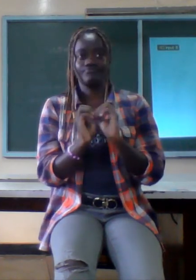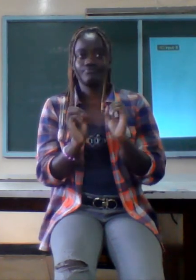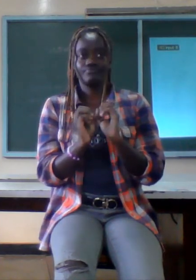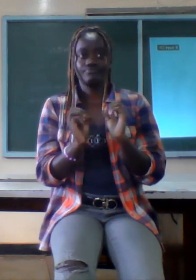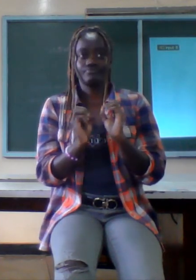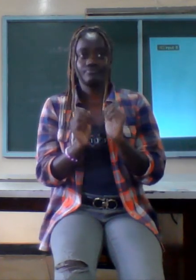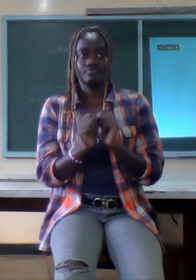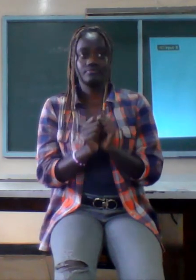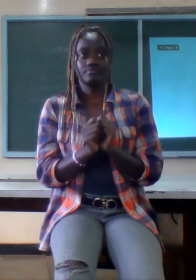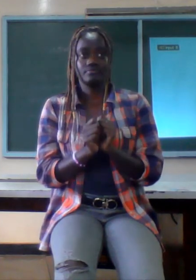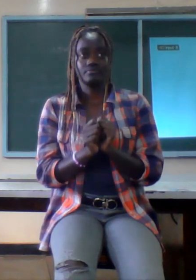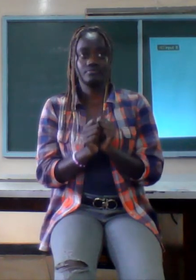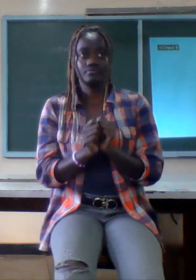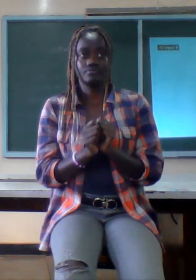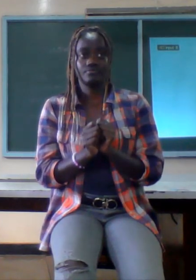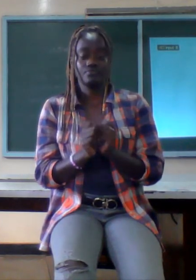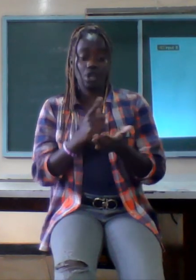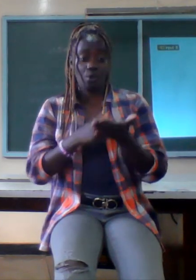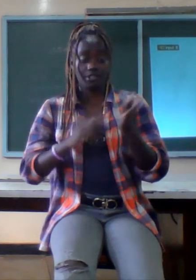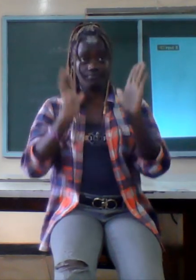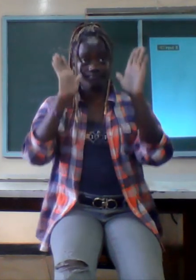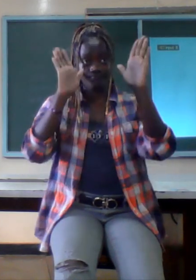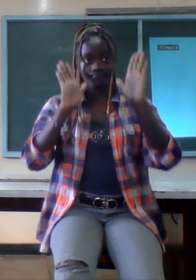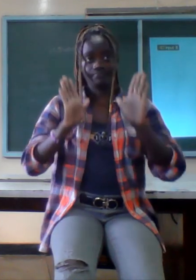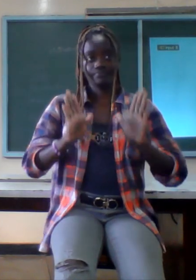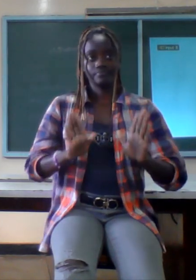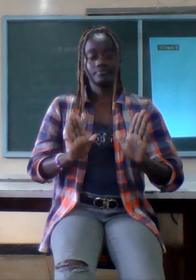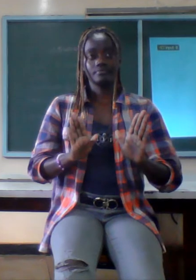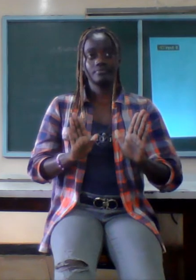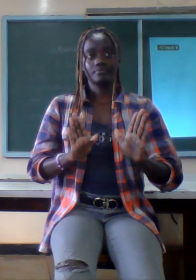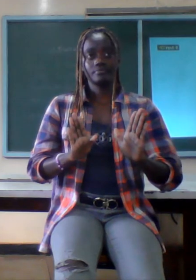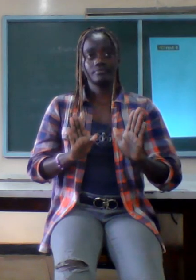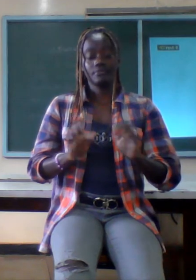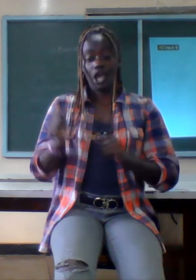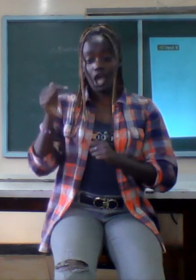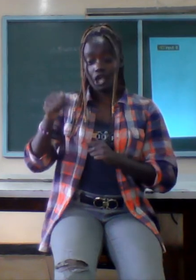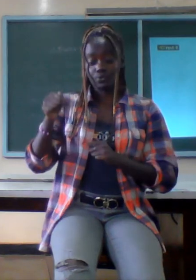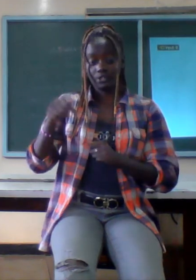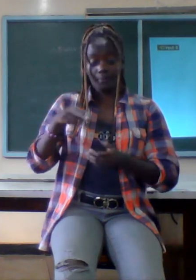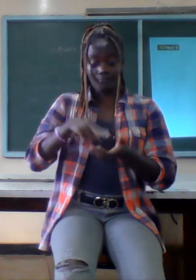what matters most is the present life of your patina